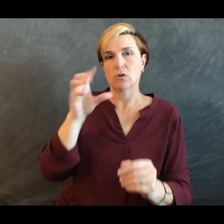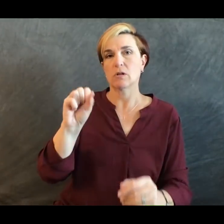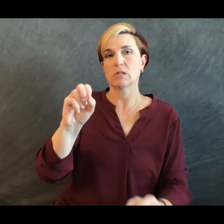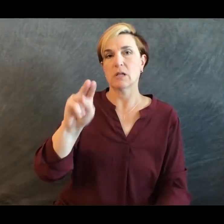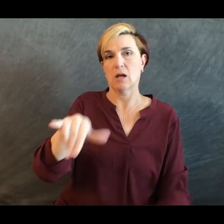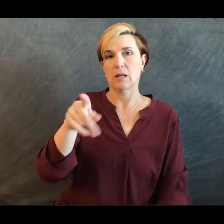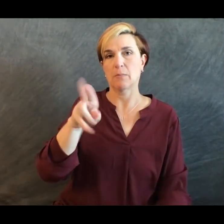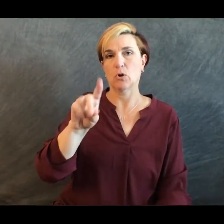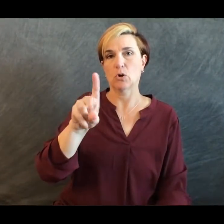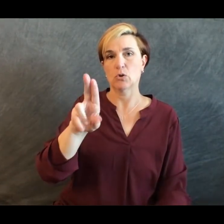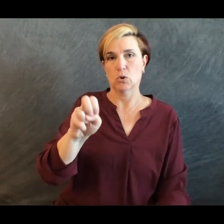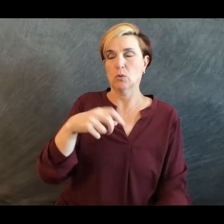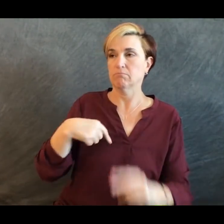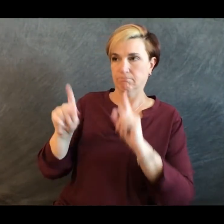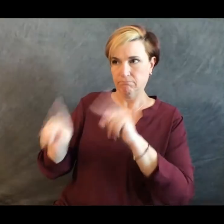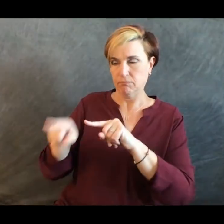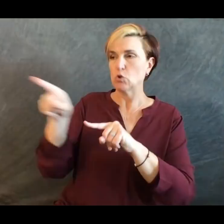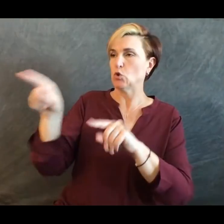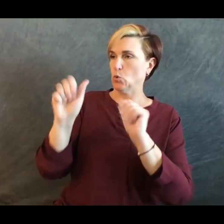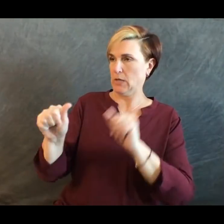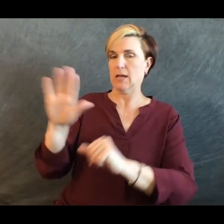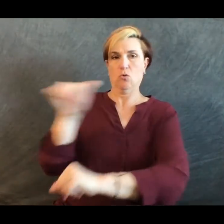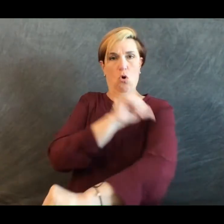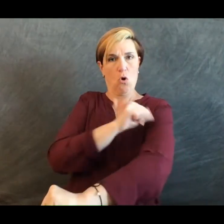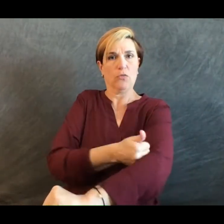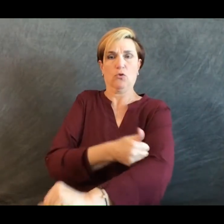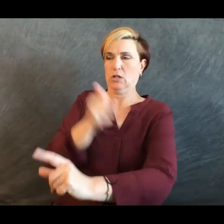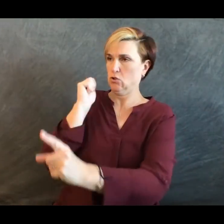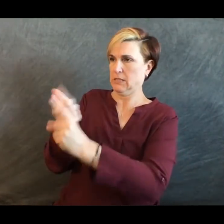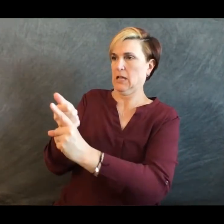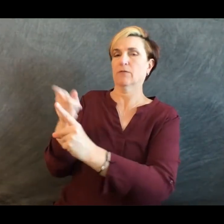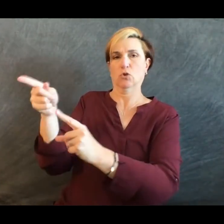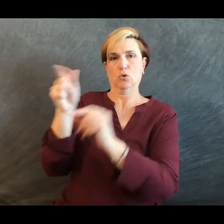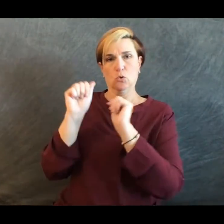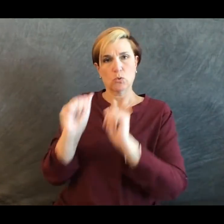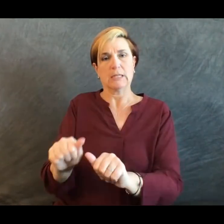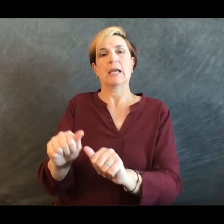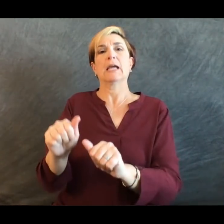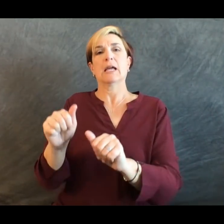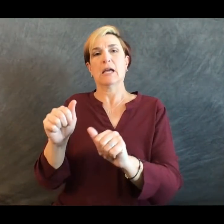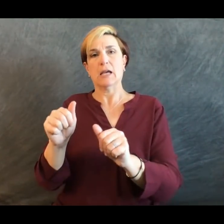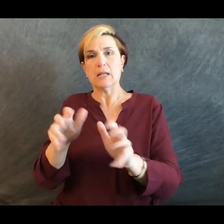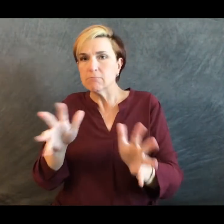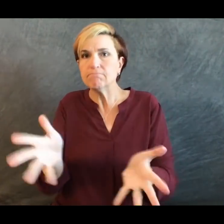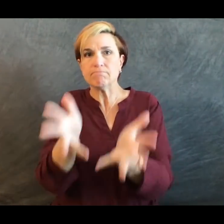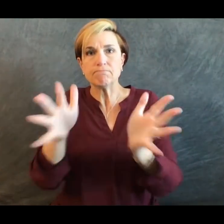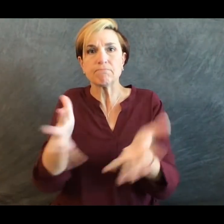disposal to make sure that our food supply is stable and safe and our great